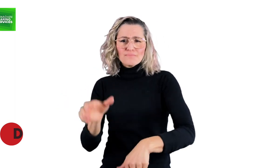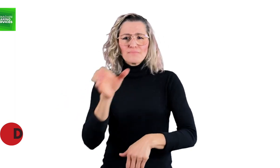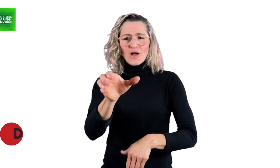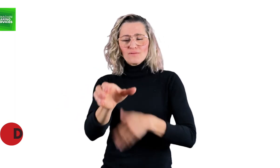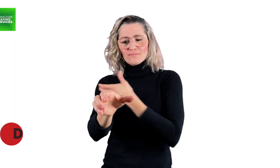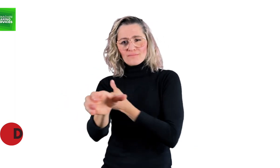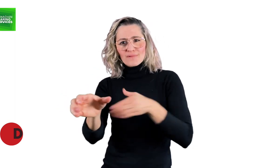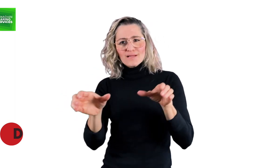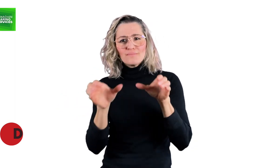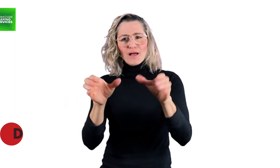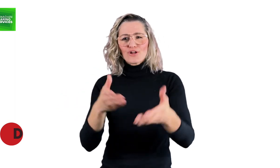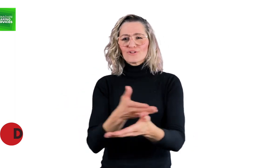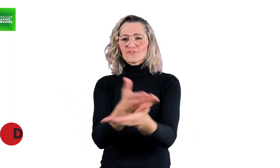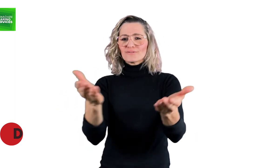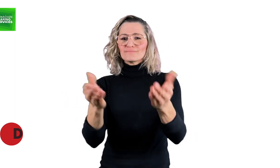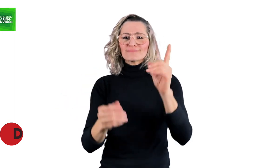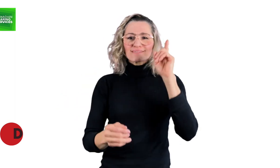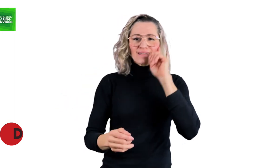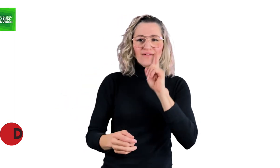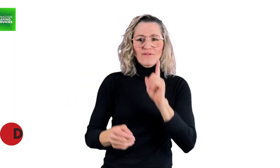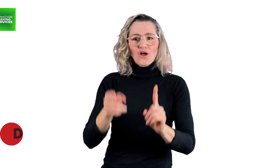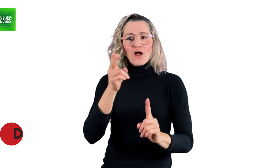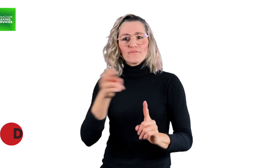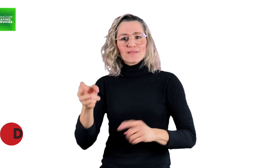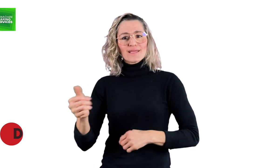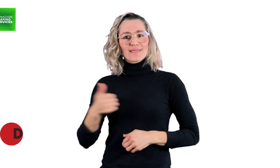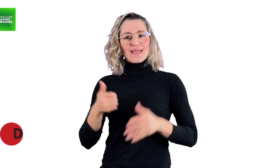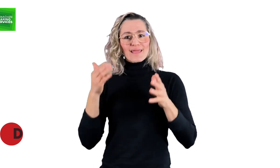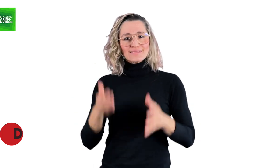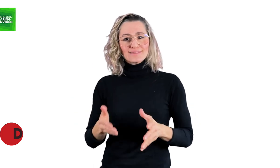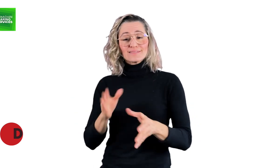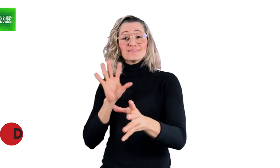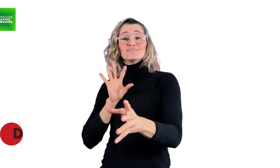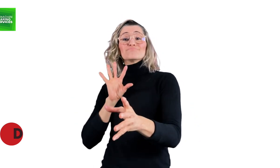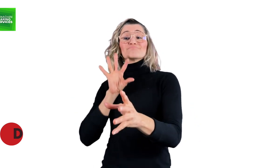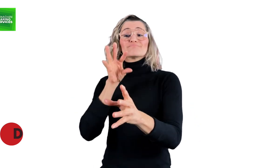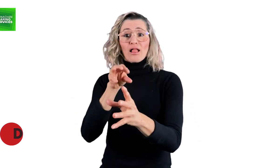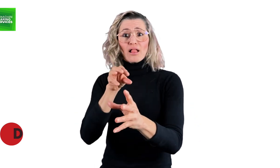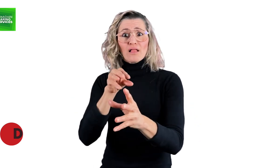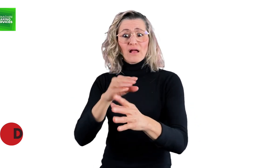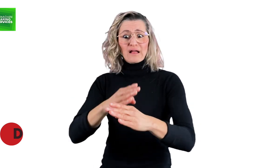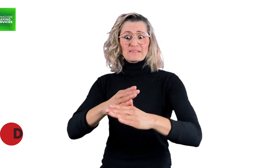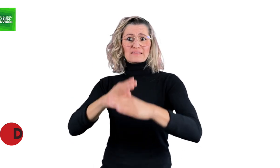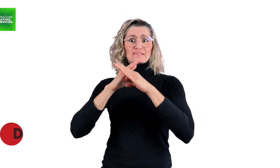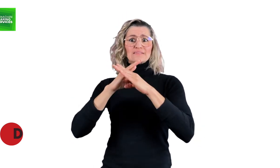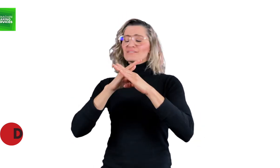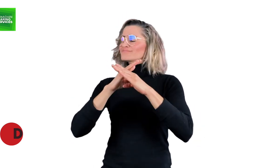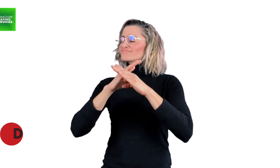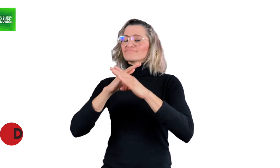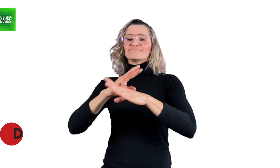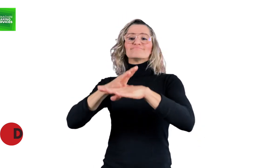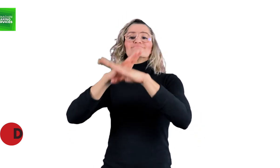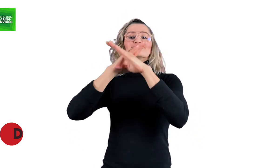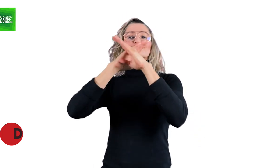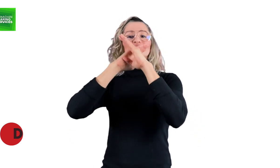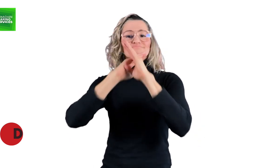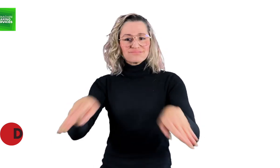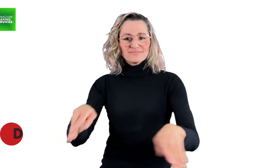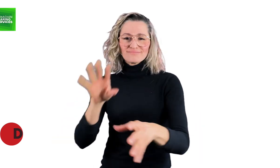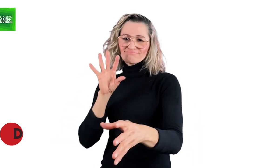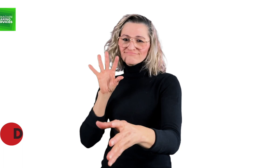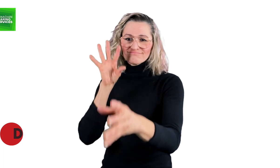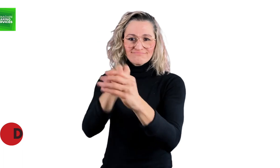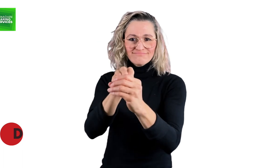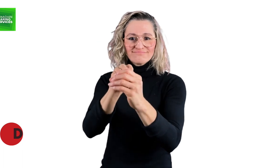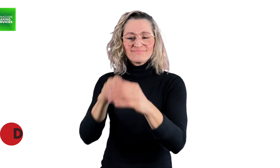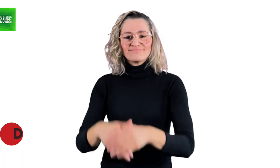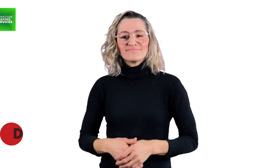Canadians to overcome barriers to participation. CHS Global Partnership